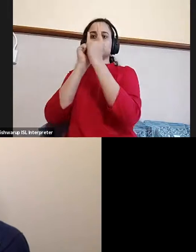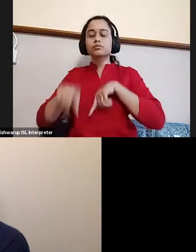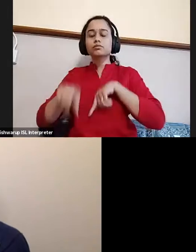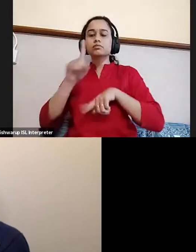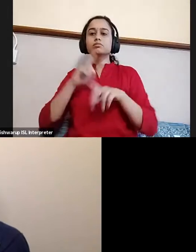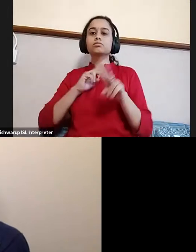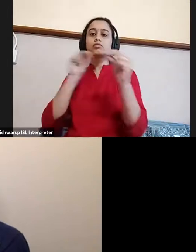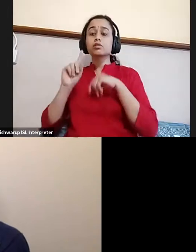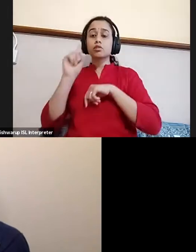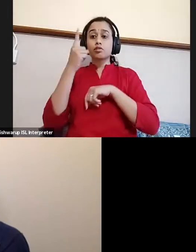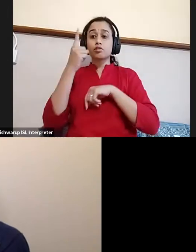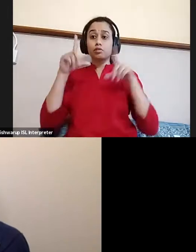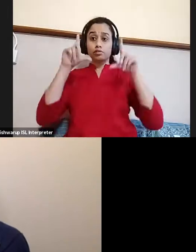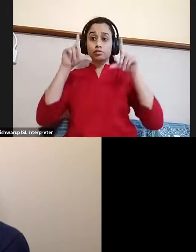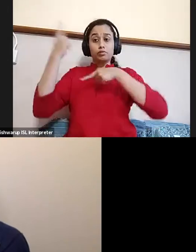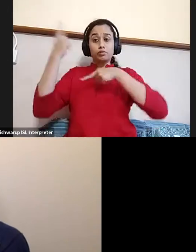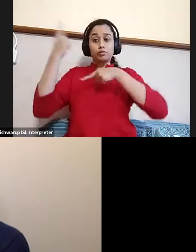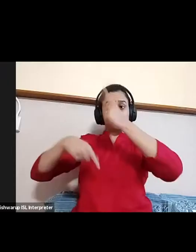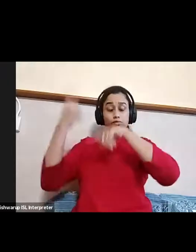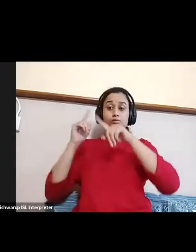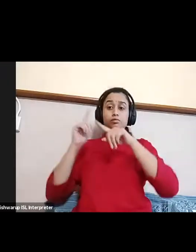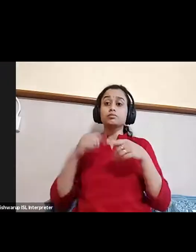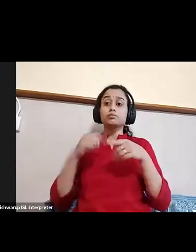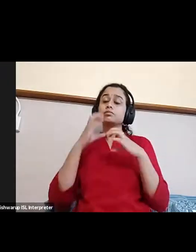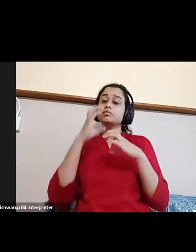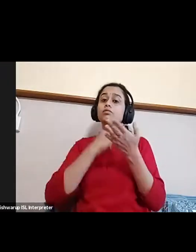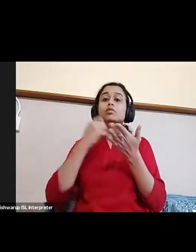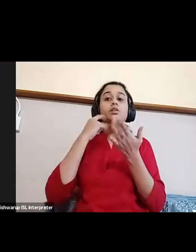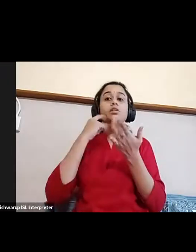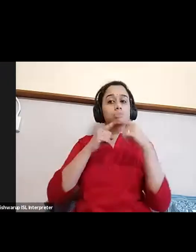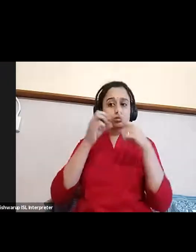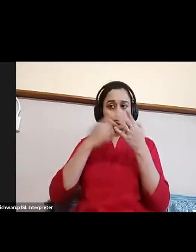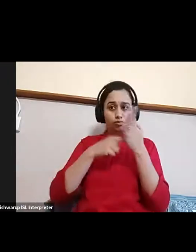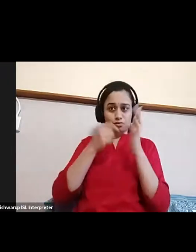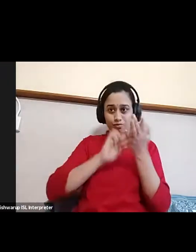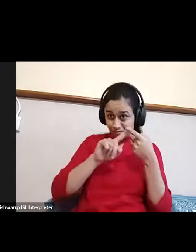photo historian and anthropologist Christopher Pinney at the Delhi Photo Festival in 2013